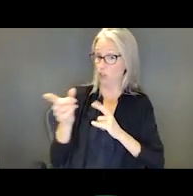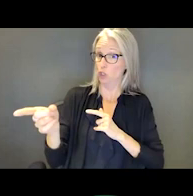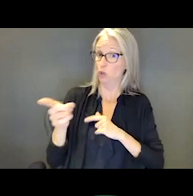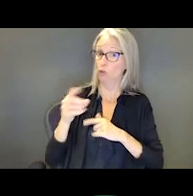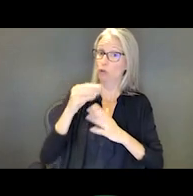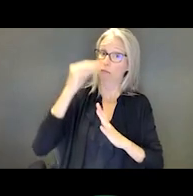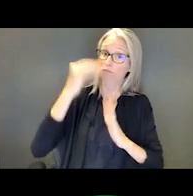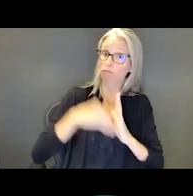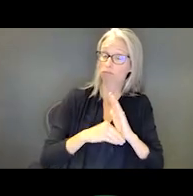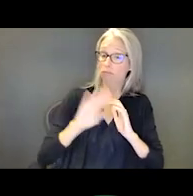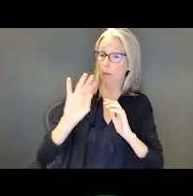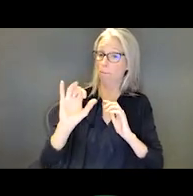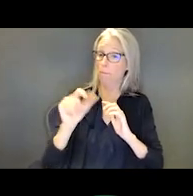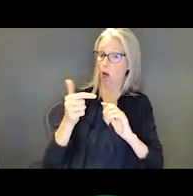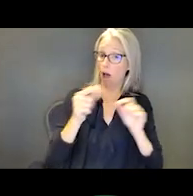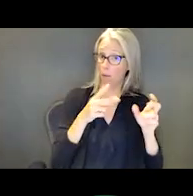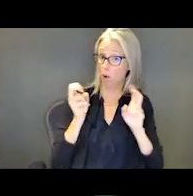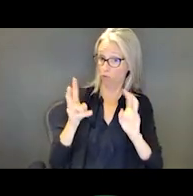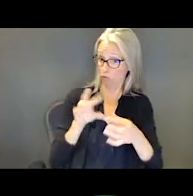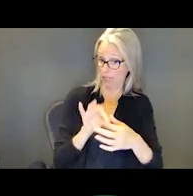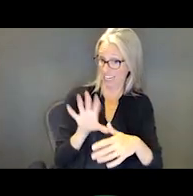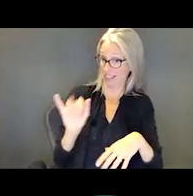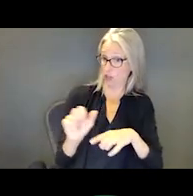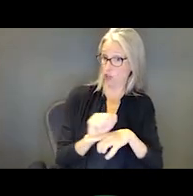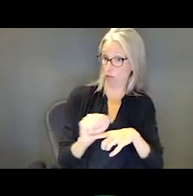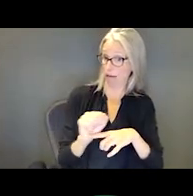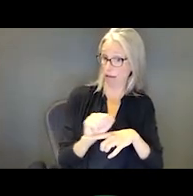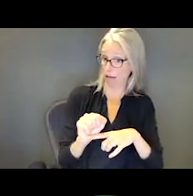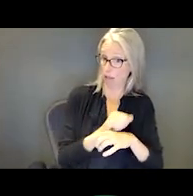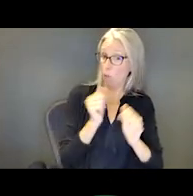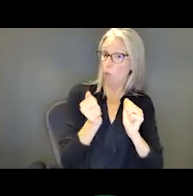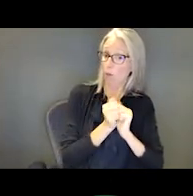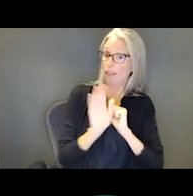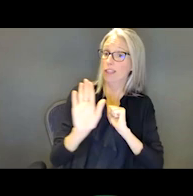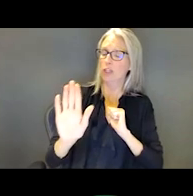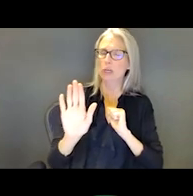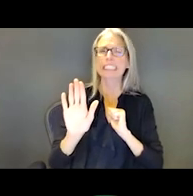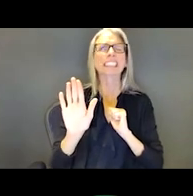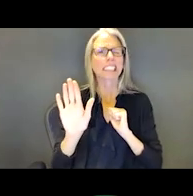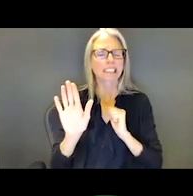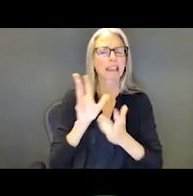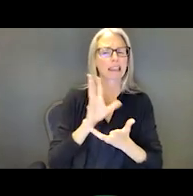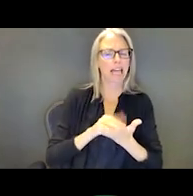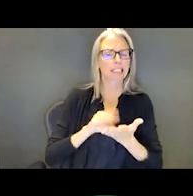Thing to be sharing. Unfortunately, we are gonna have to wrap it up there. We're just really tight on time today.